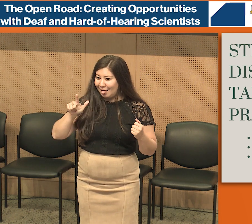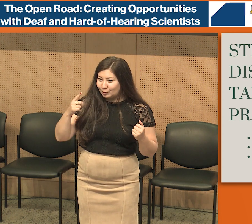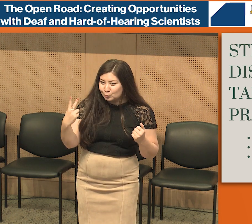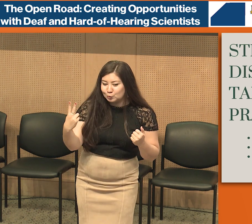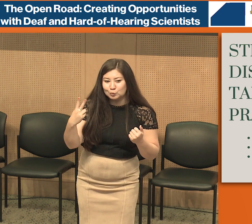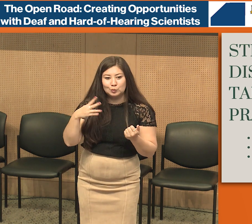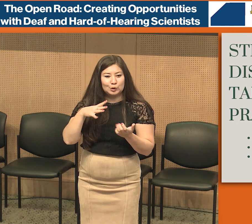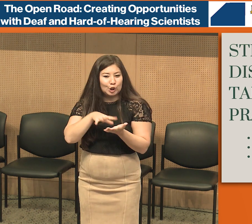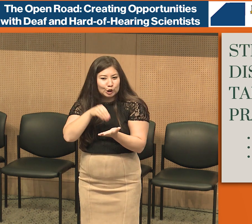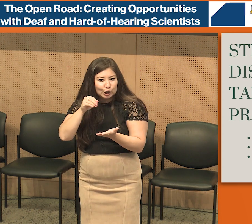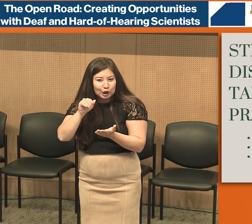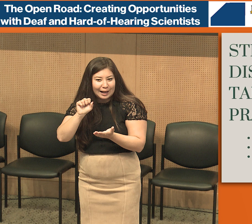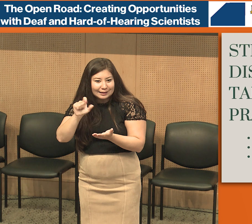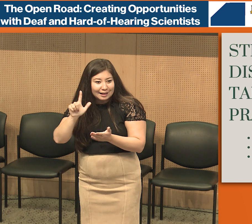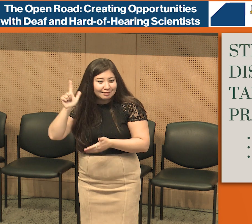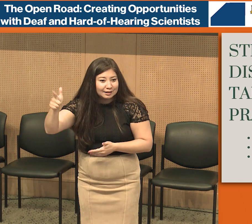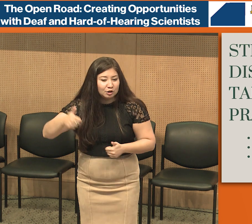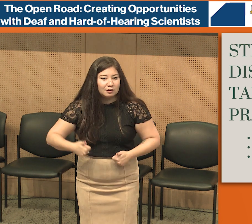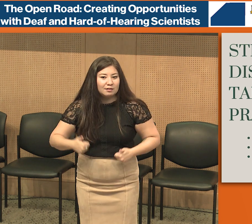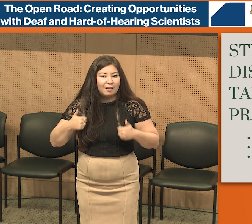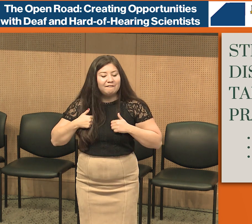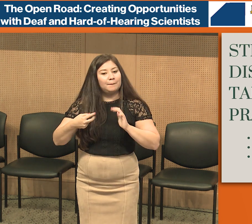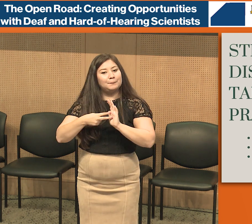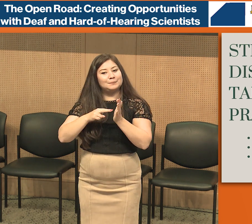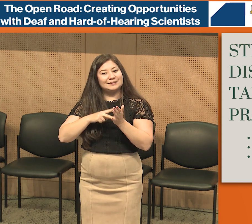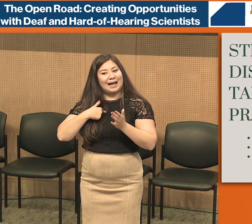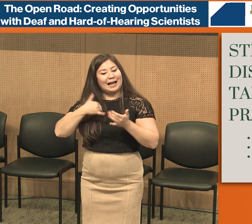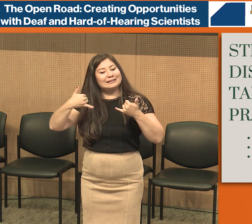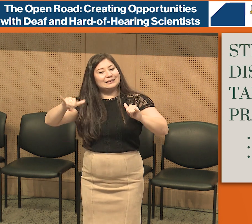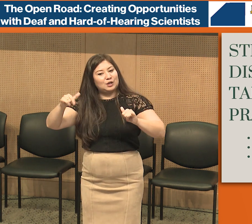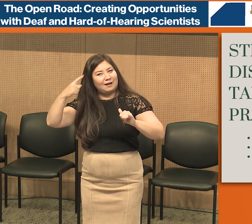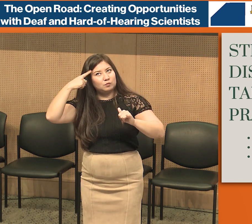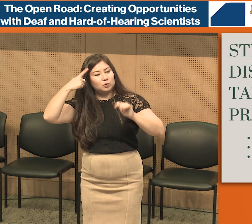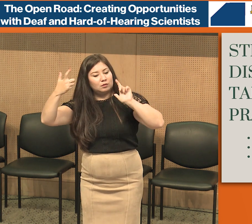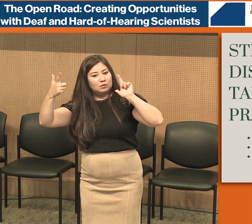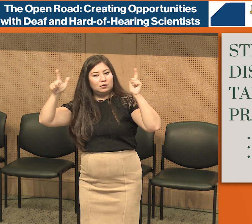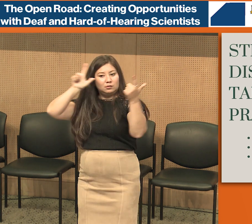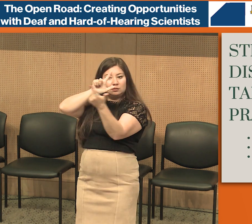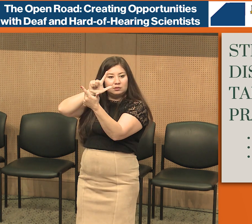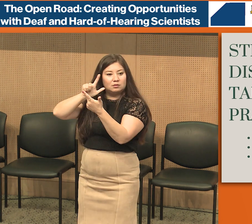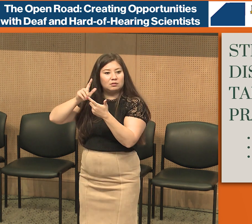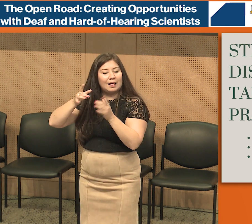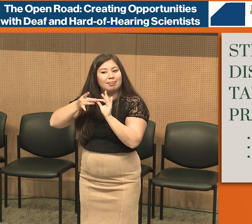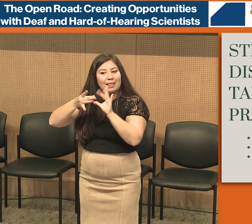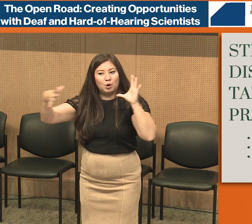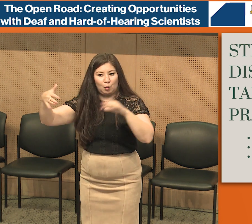Sign language is my second language. I learned it later in life. So, for me, it means that I typically begin